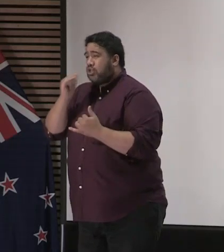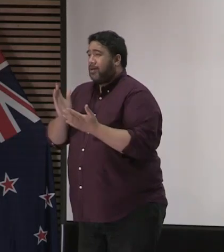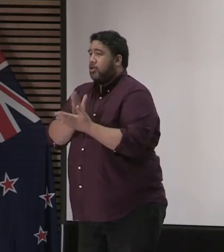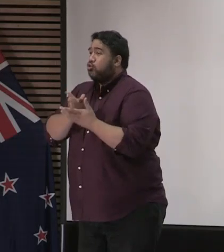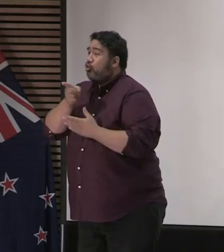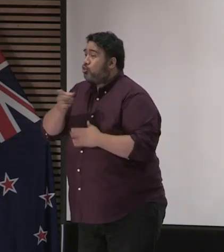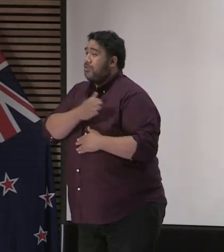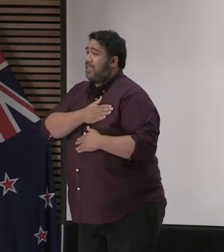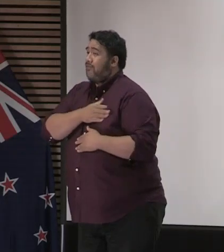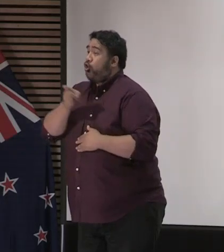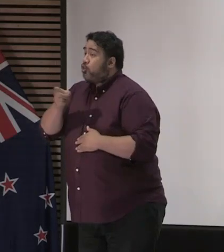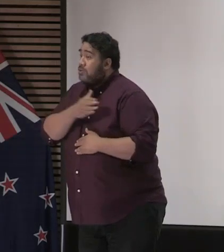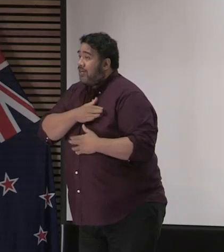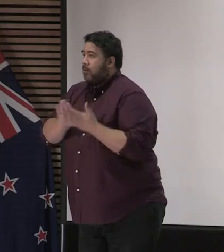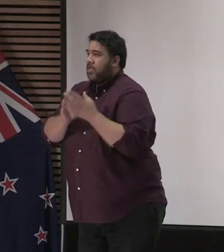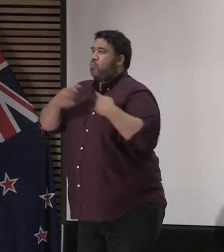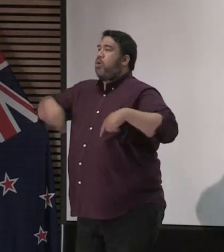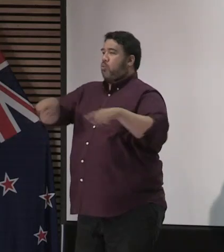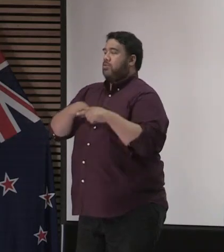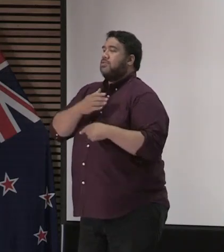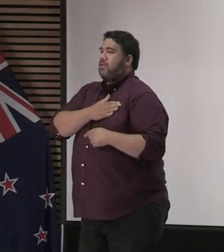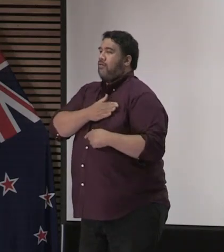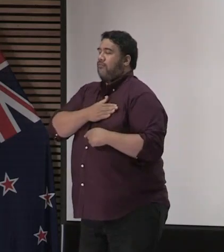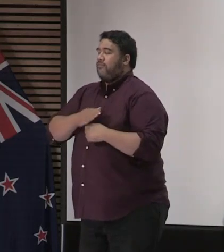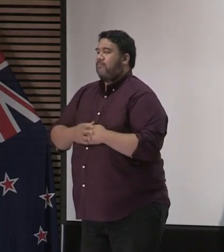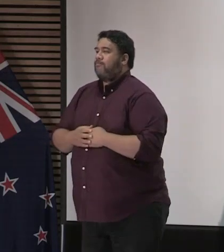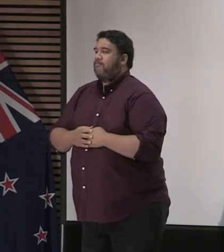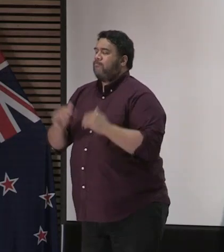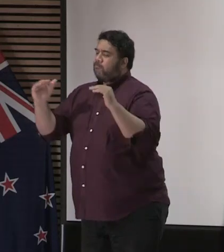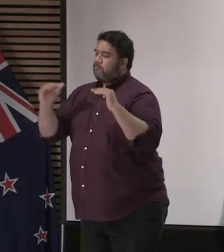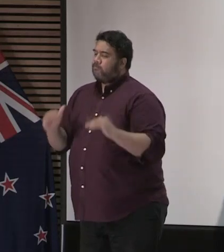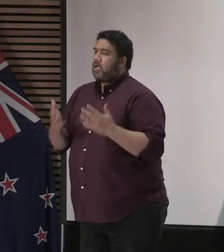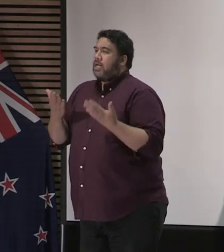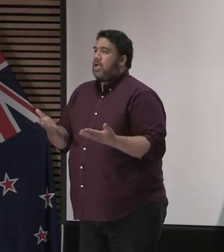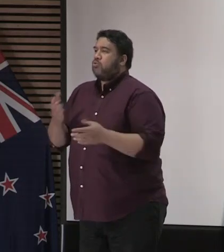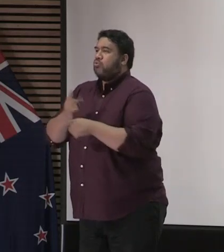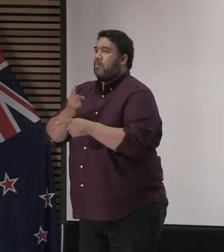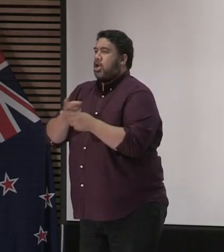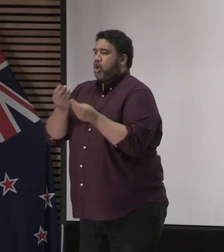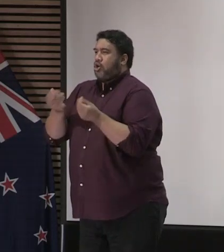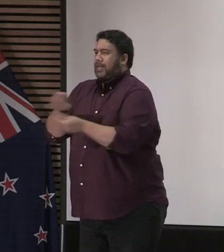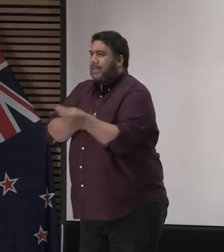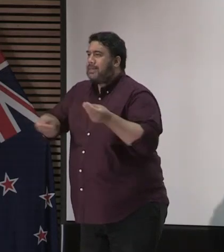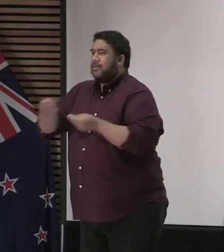significant issue for all of us.